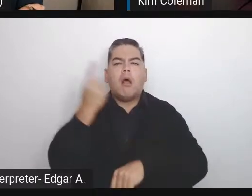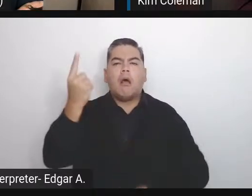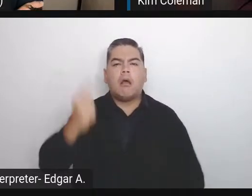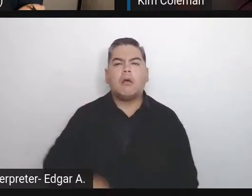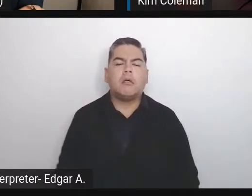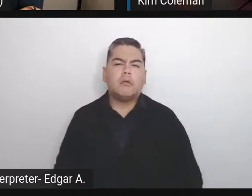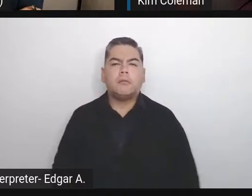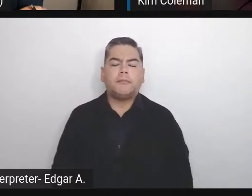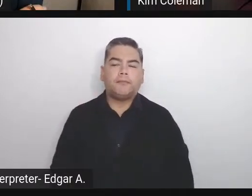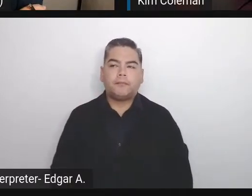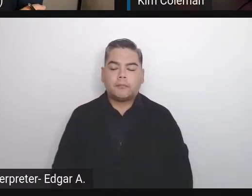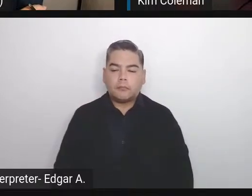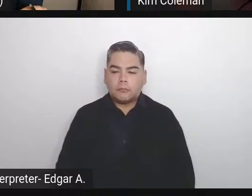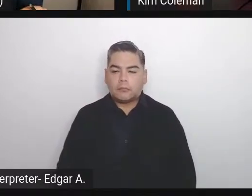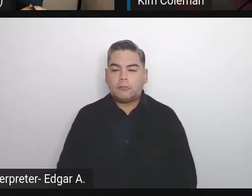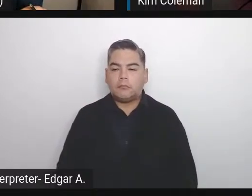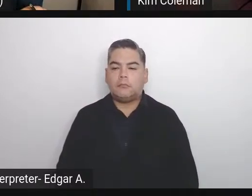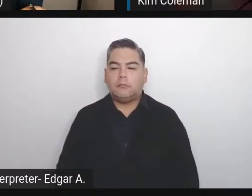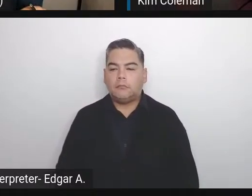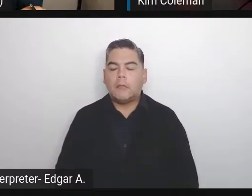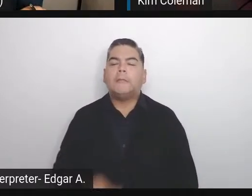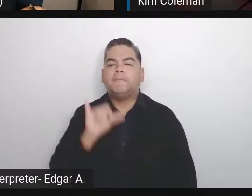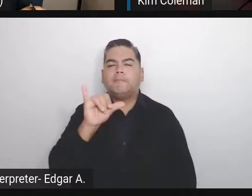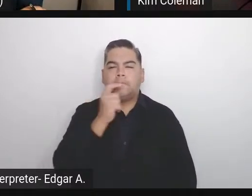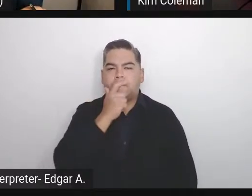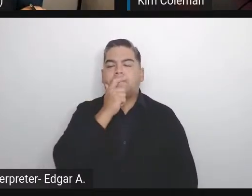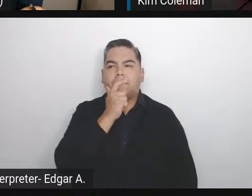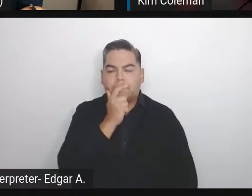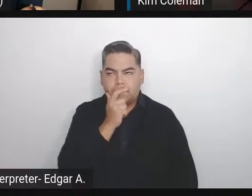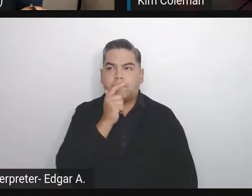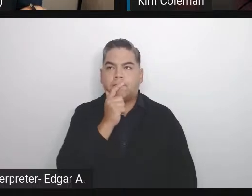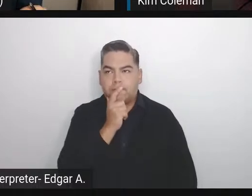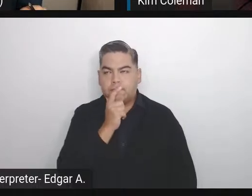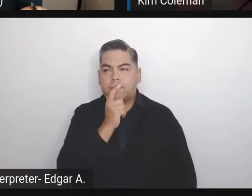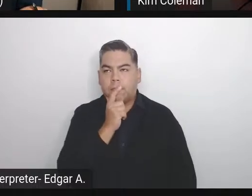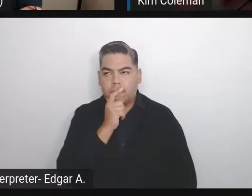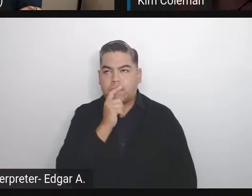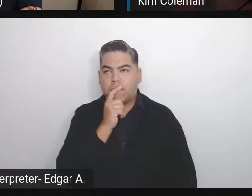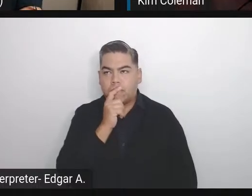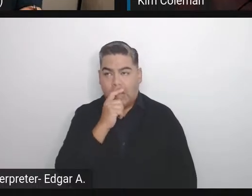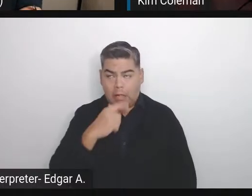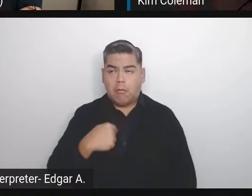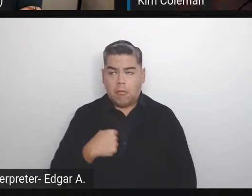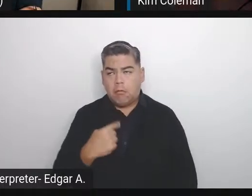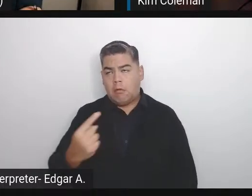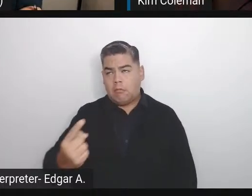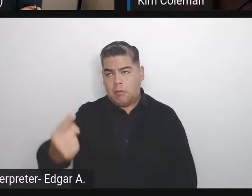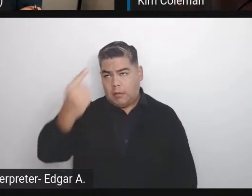accessibility testing, without writing the test, just the set up X Maciek Palmowski: